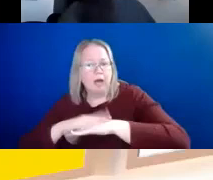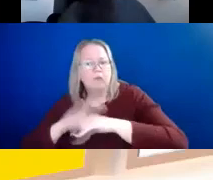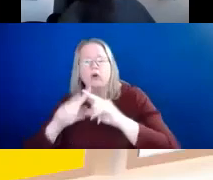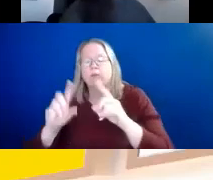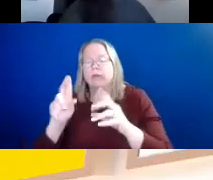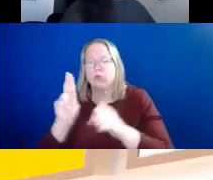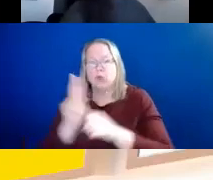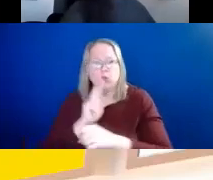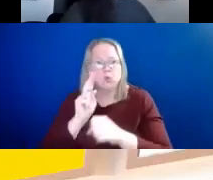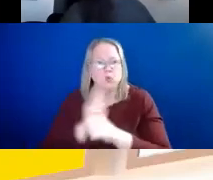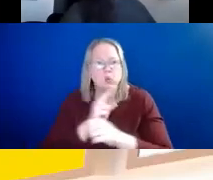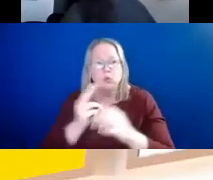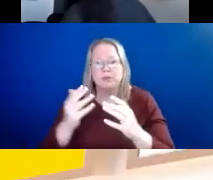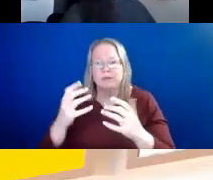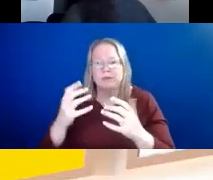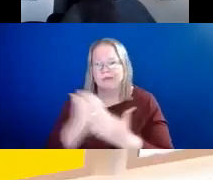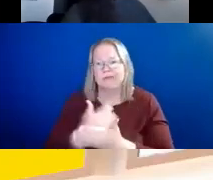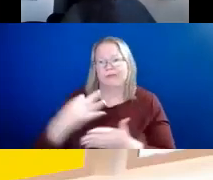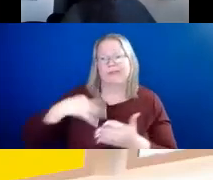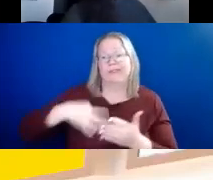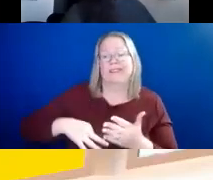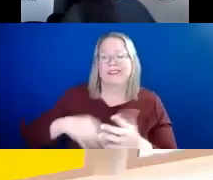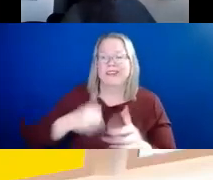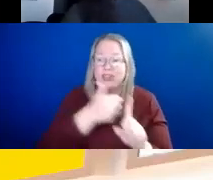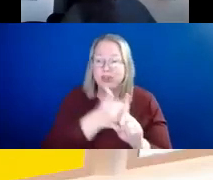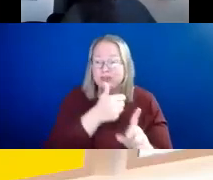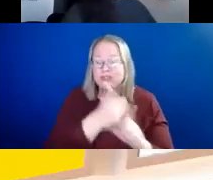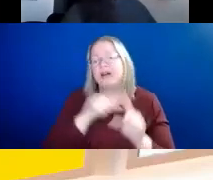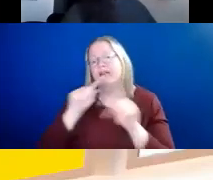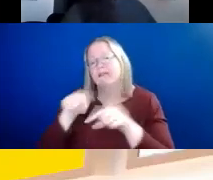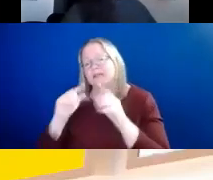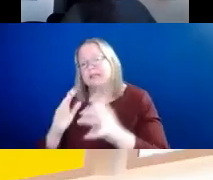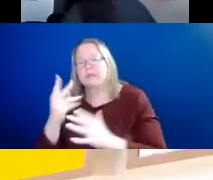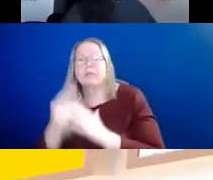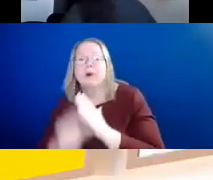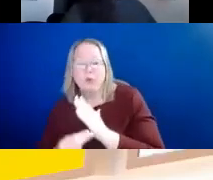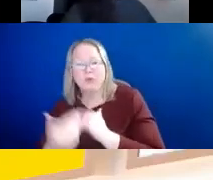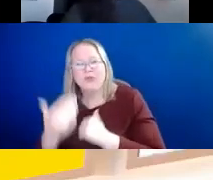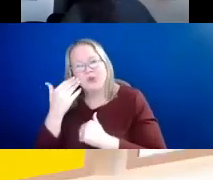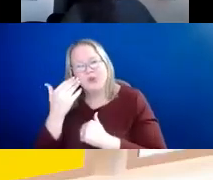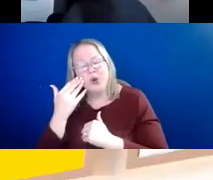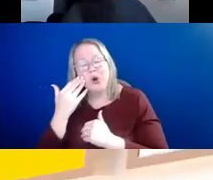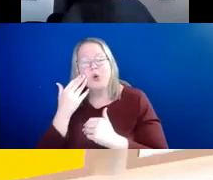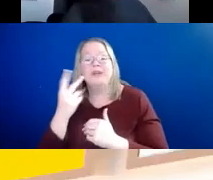12:53:29 benefit for you and for attendees to think through how you are doing this.